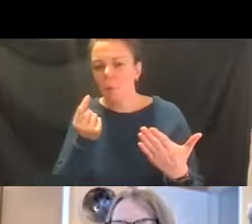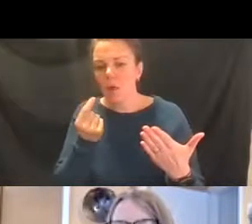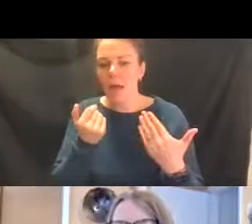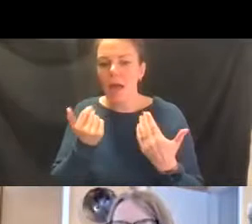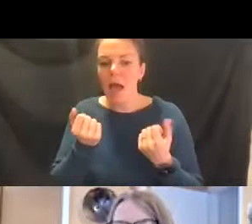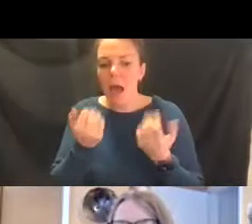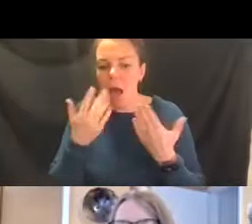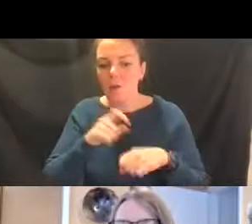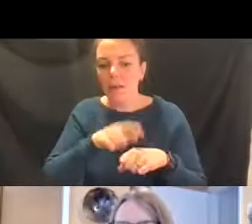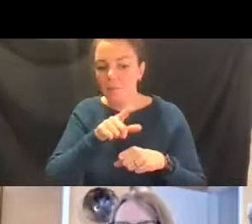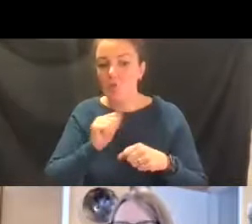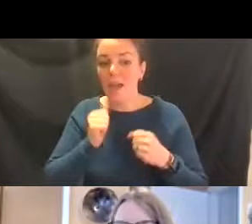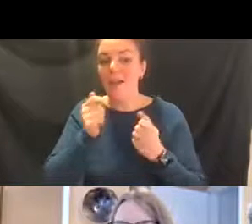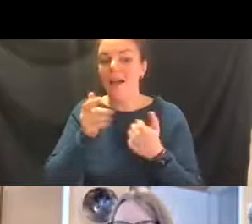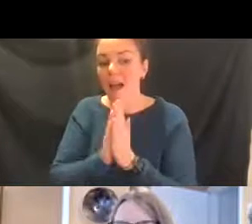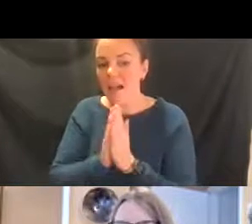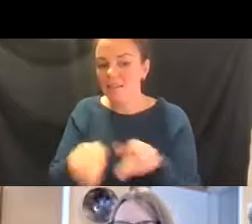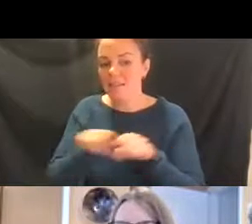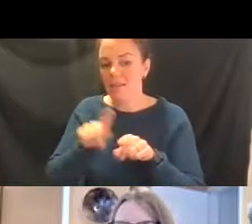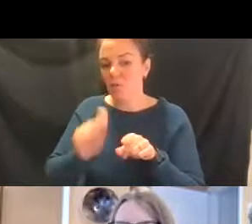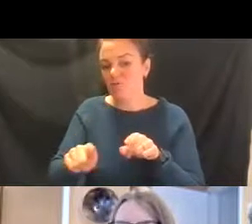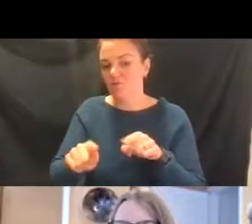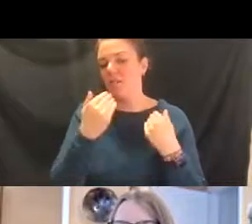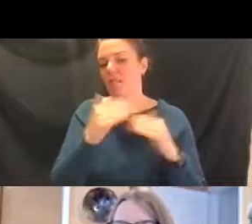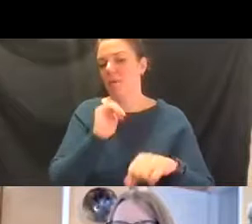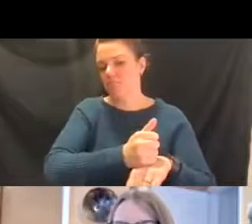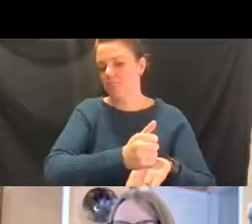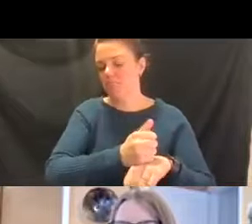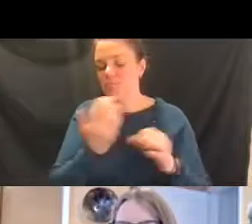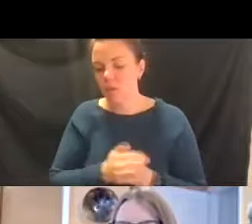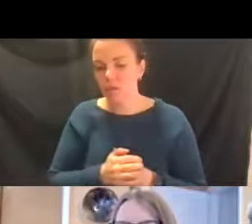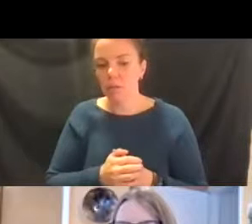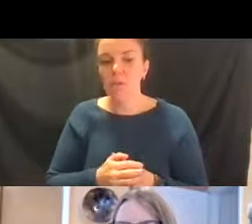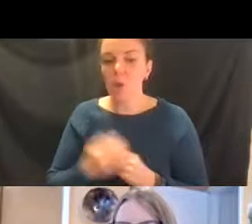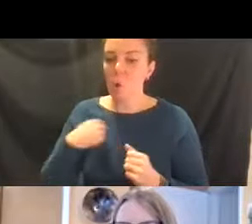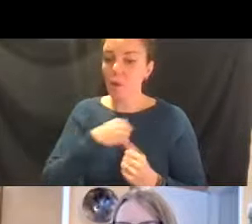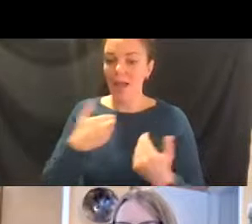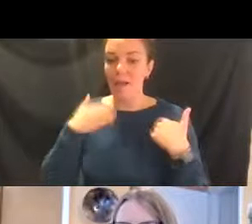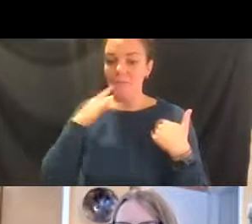ask the same question and this goes for anybody we we have this not just with individuals that